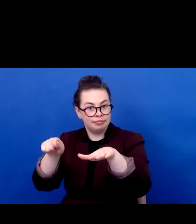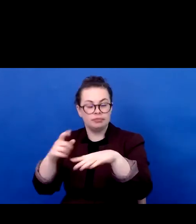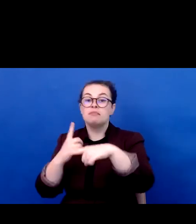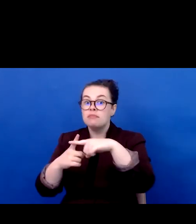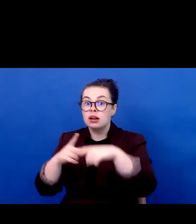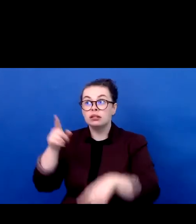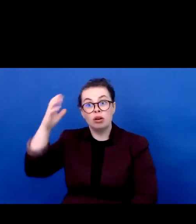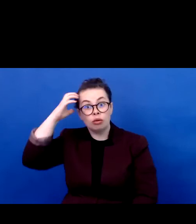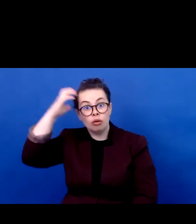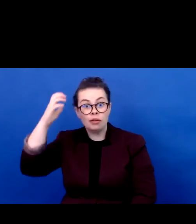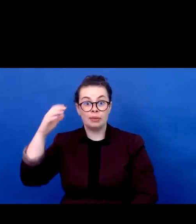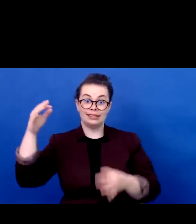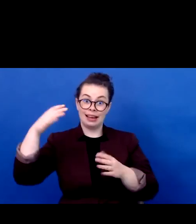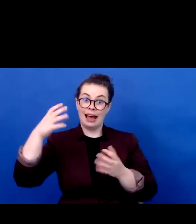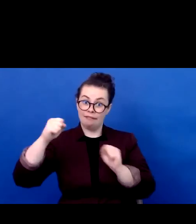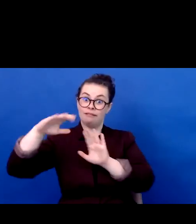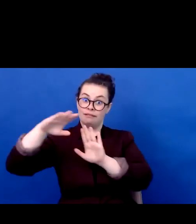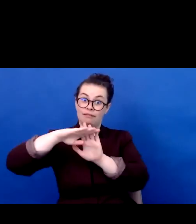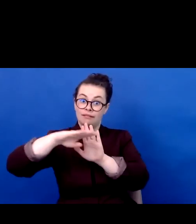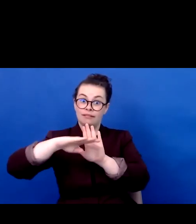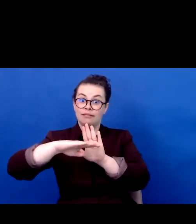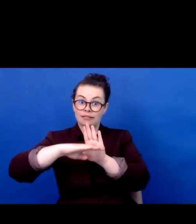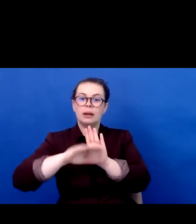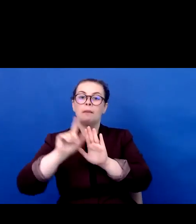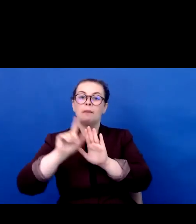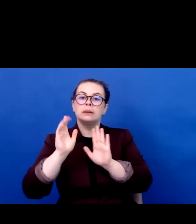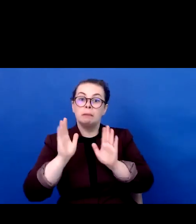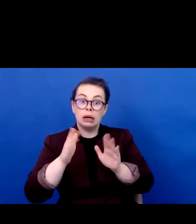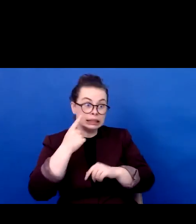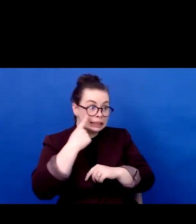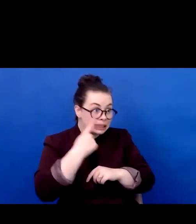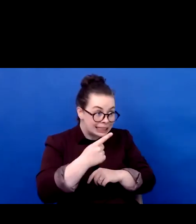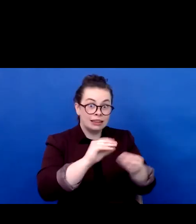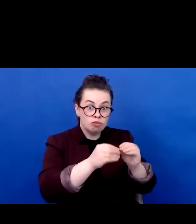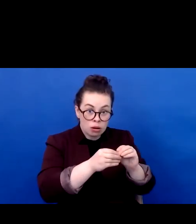to protect gender-based violence against women and girls with disability during the pandemics